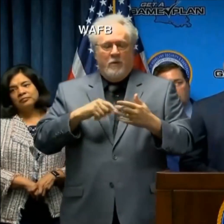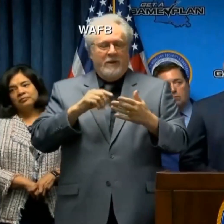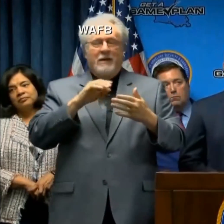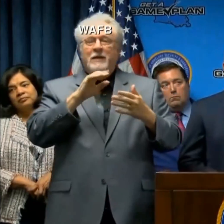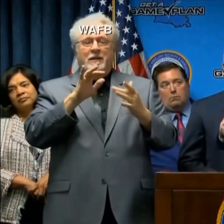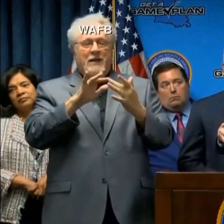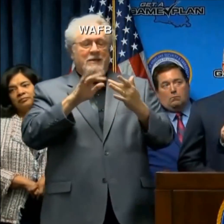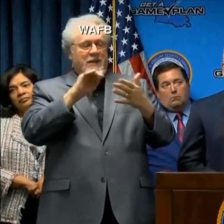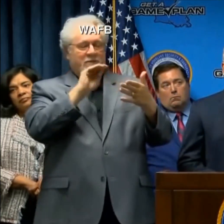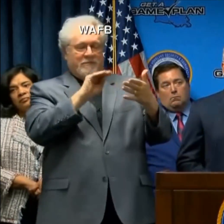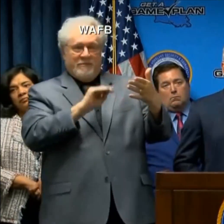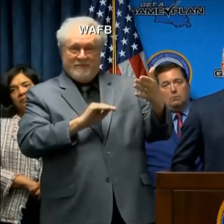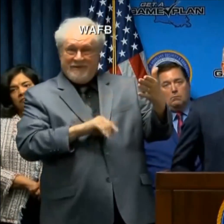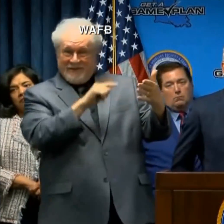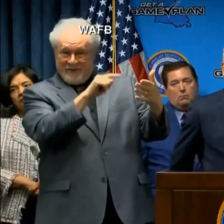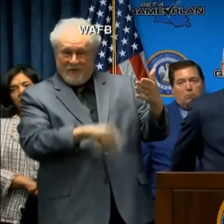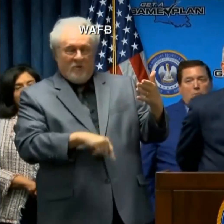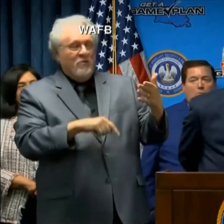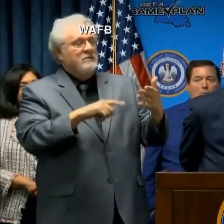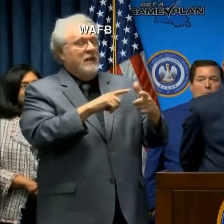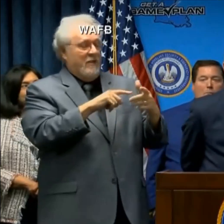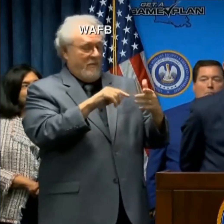sort of a spreading ring of making sure that we get to the point where we know